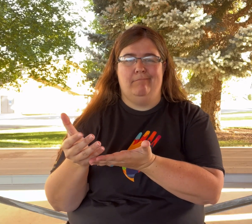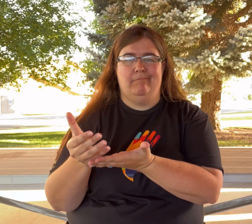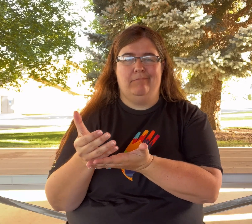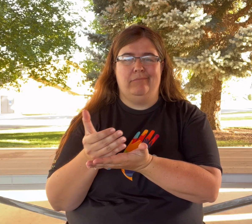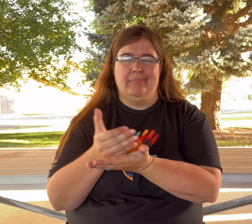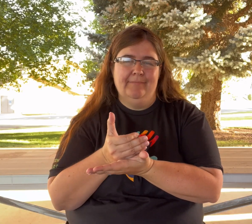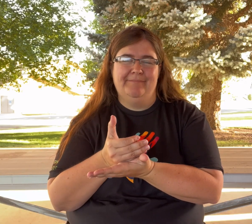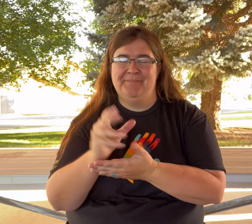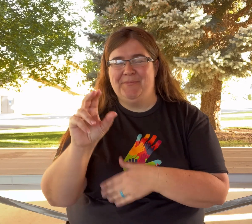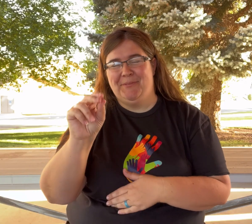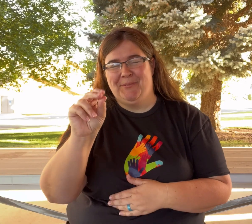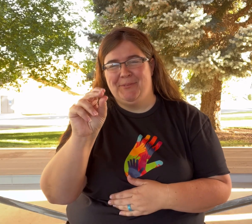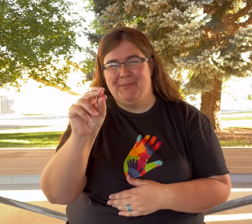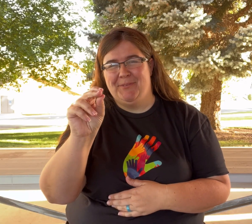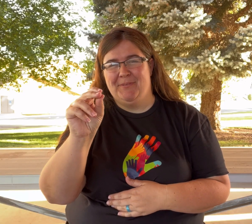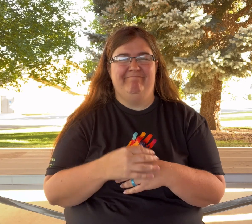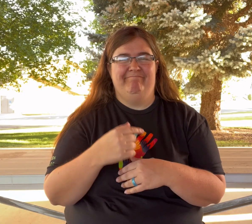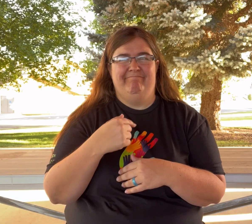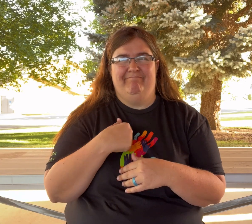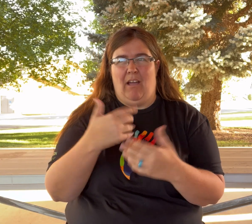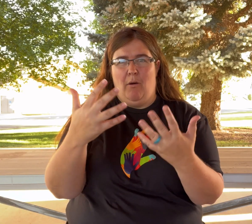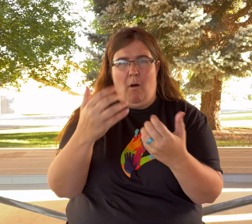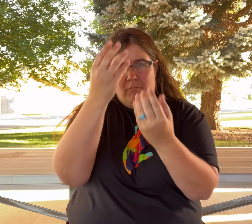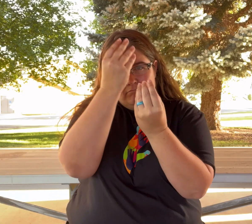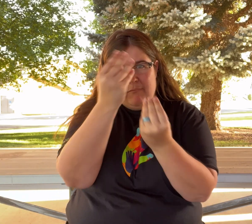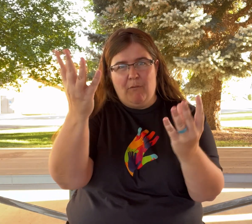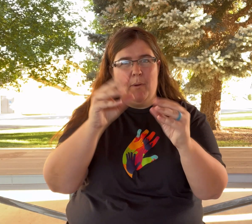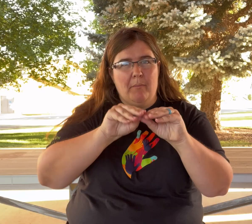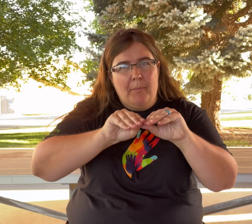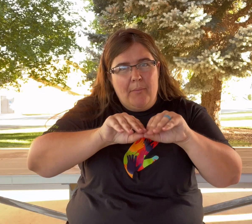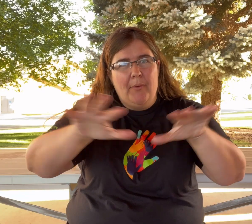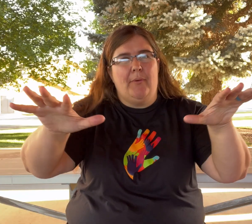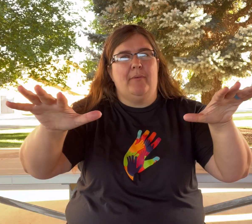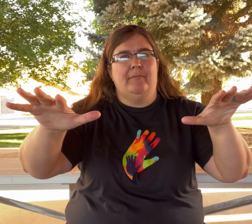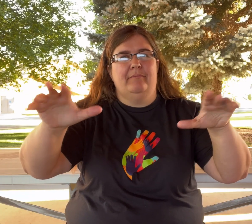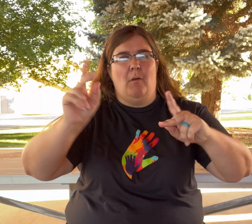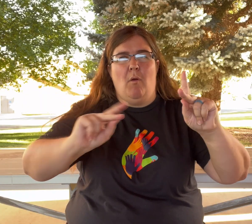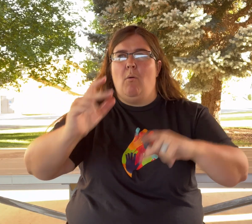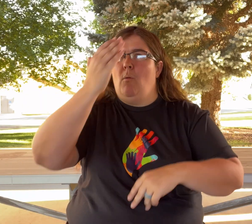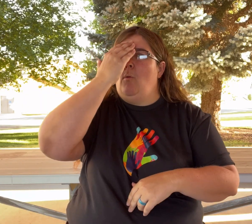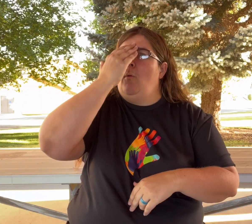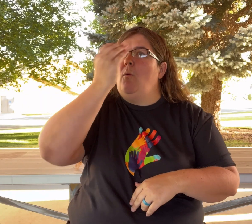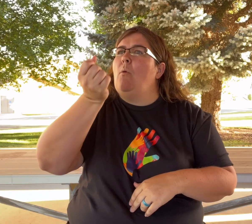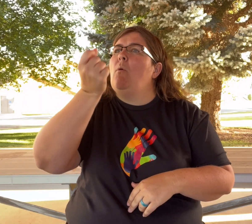not to rake in the money, but my hope is to get information out there so that